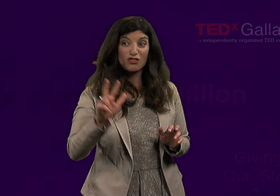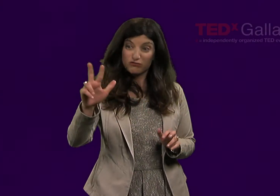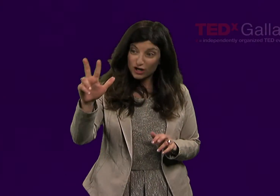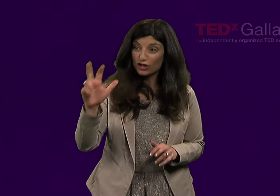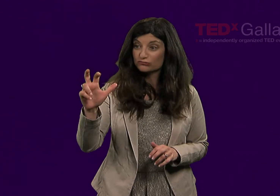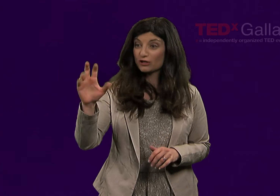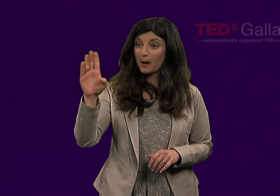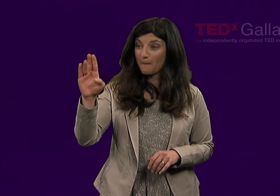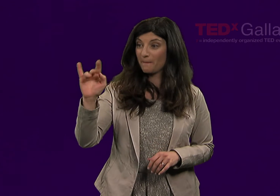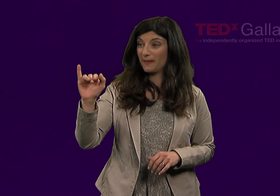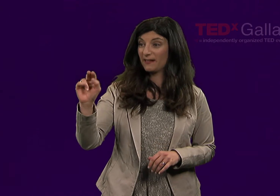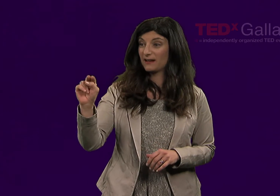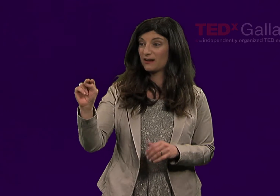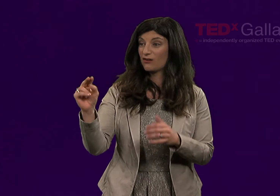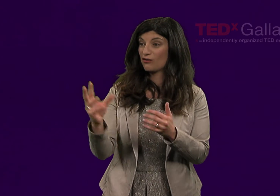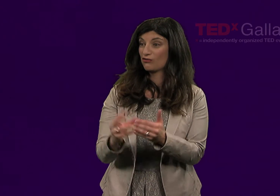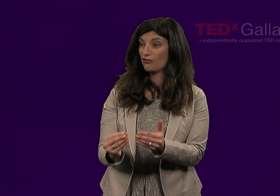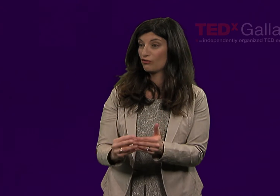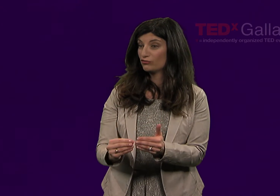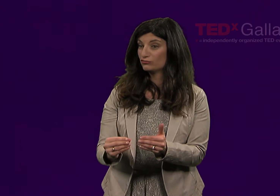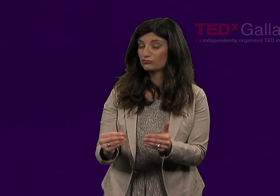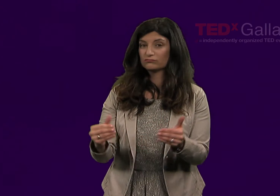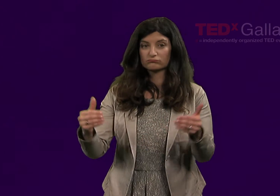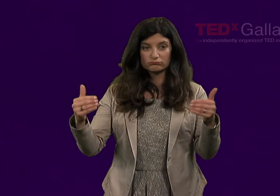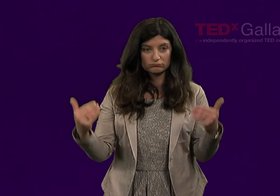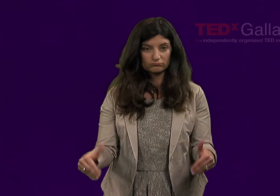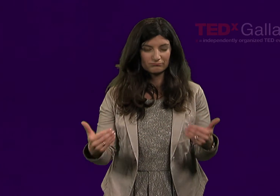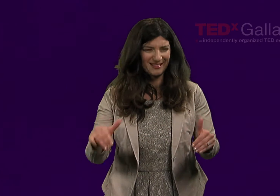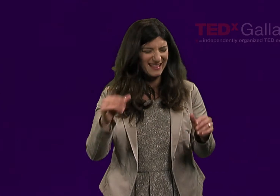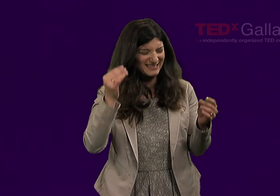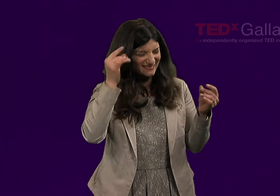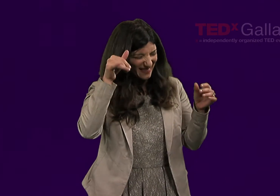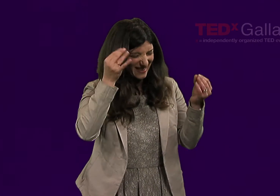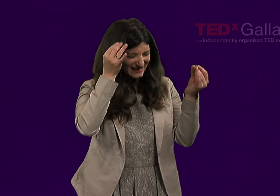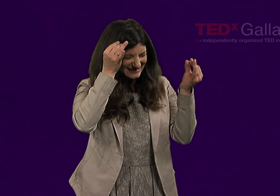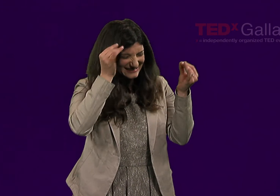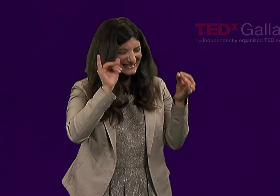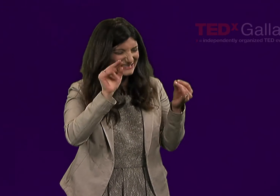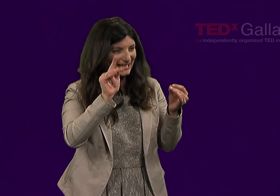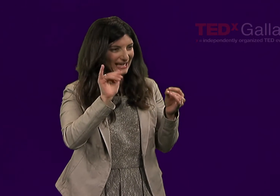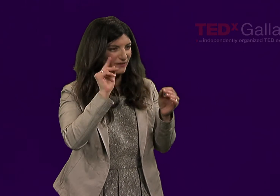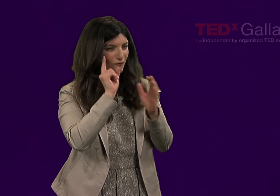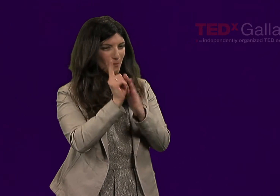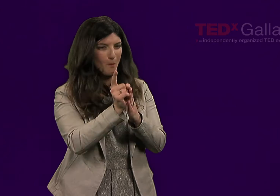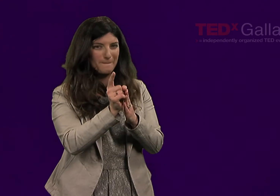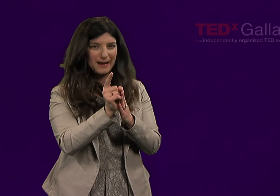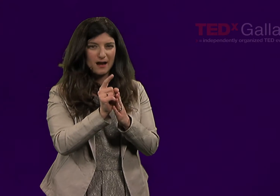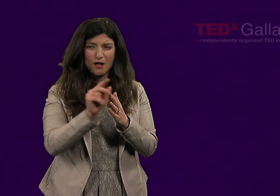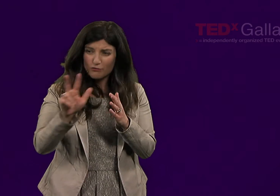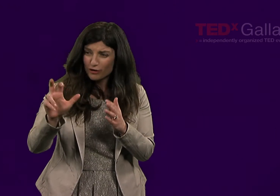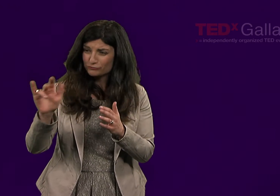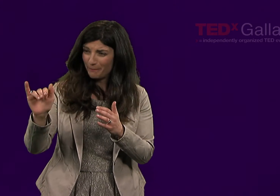Three hundred billion dollars goes into charities and charitable giving. And take a moment, and think about that.